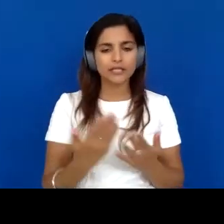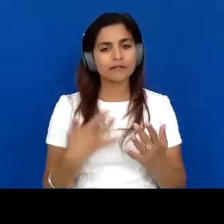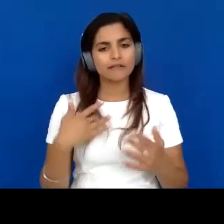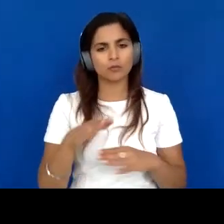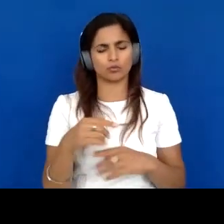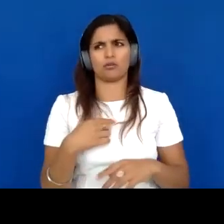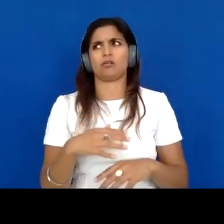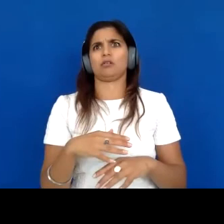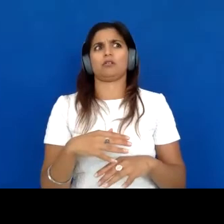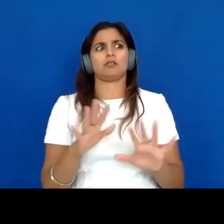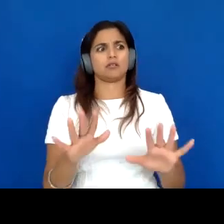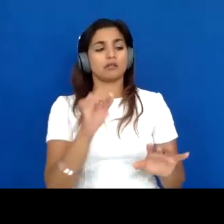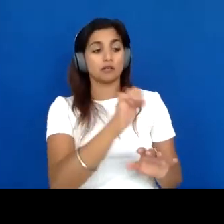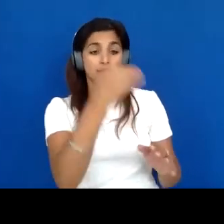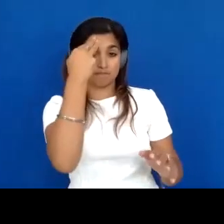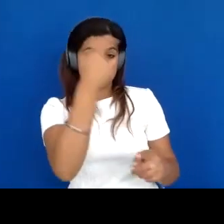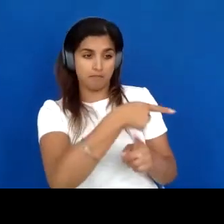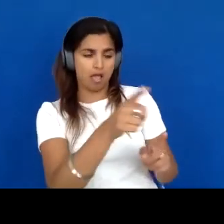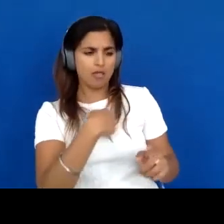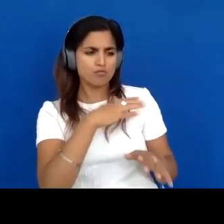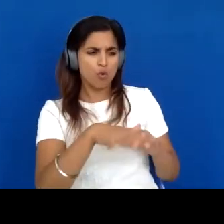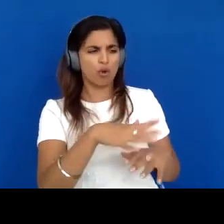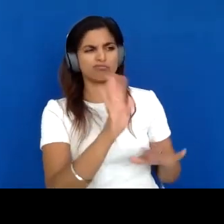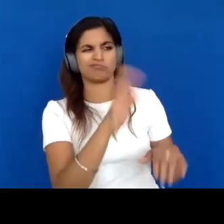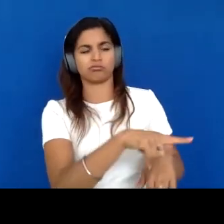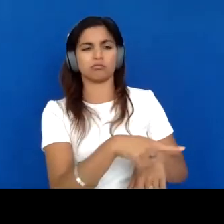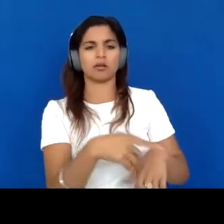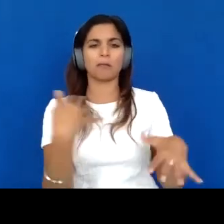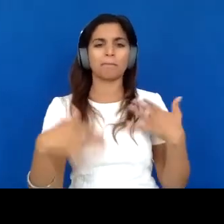mothers here rather I want to bring to light the eugenic logics that make it